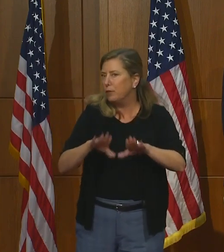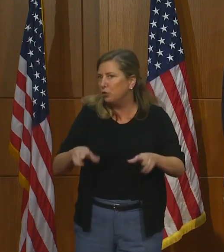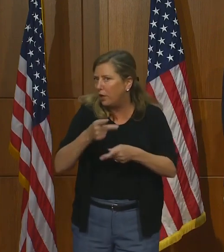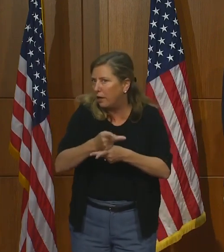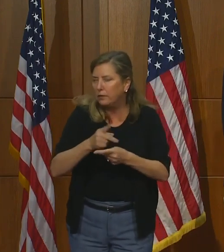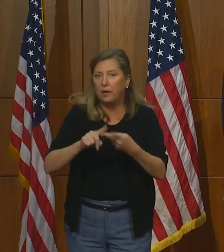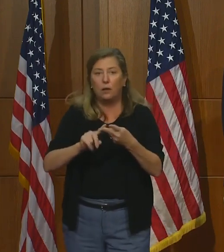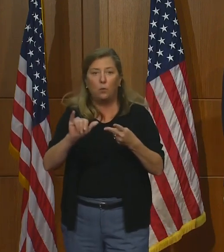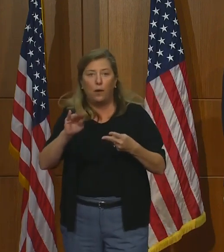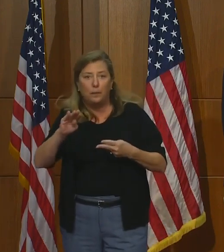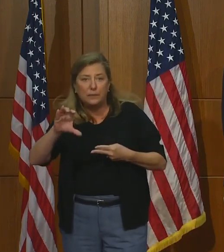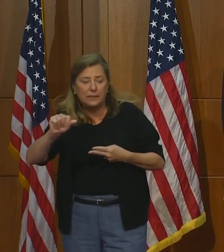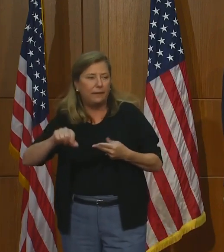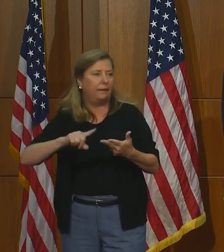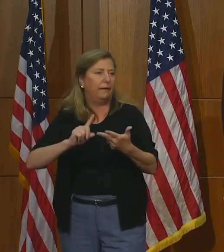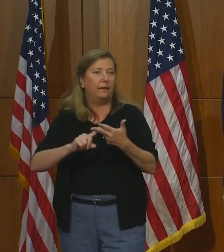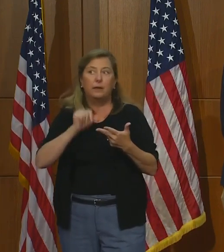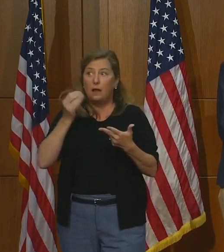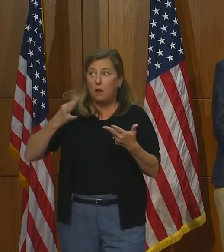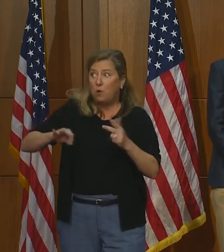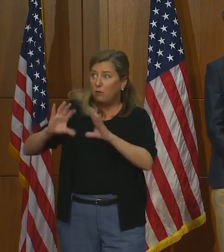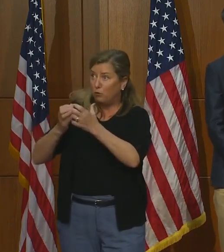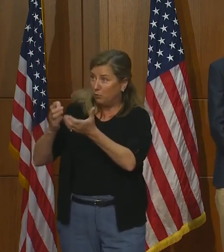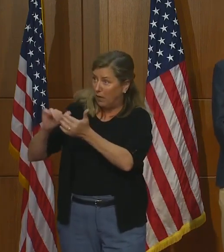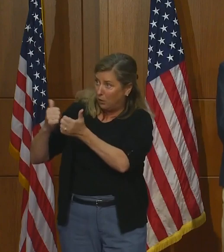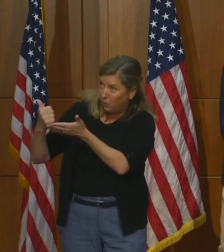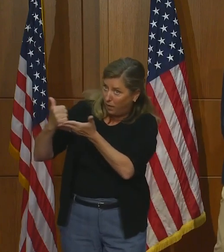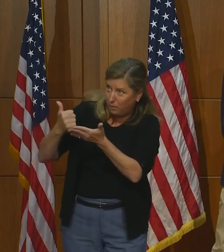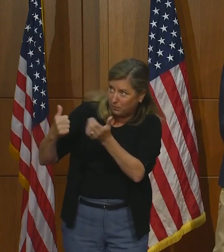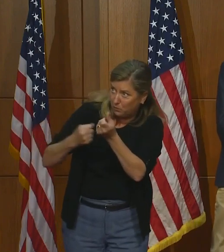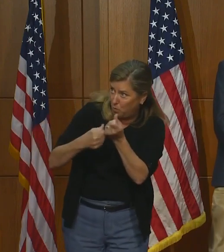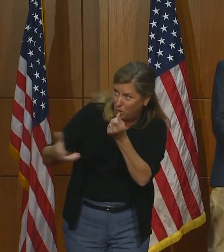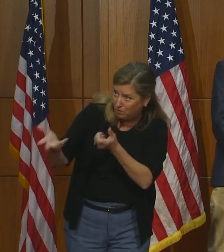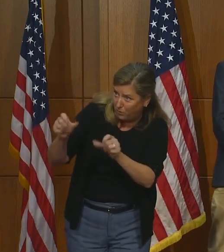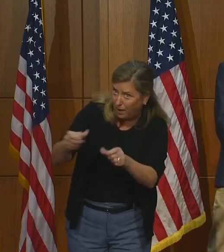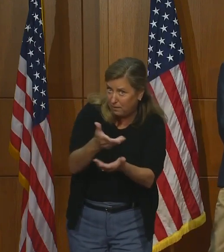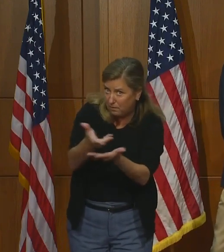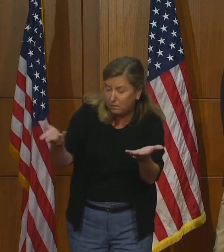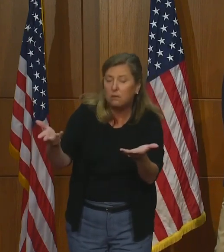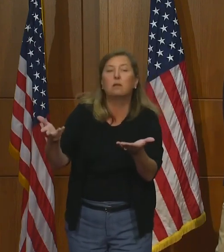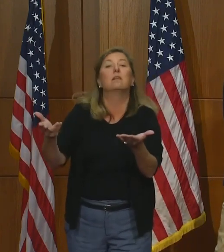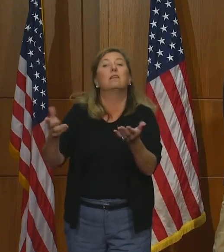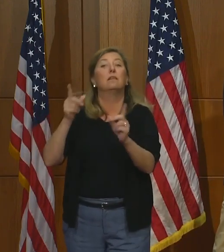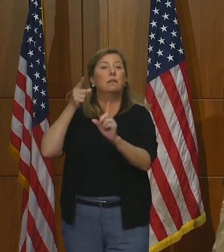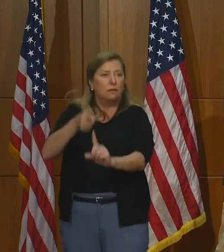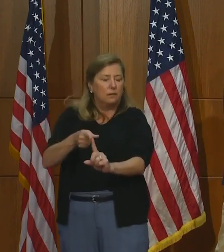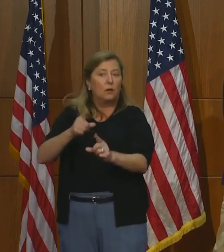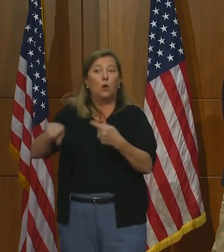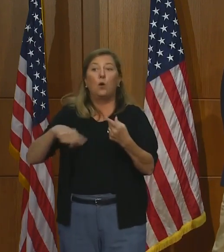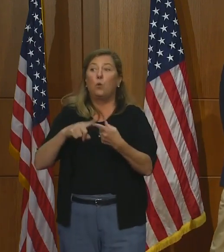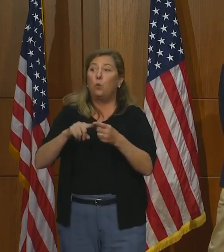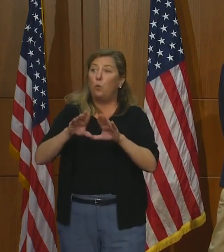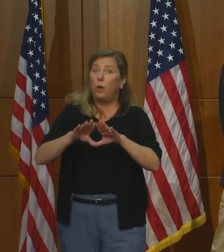OUT TO COMMUNITY PARTNERS. I SAID CHILDCARE THE WHY. RALPH